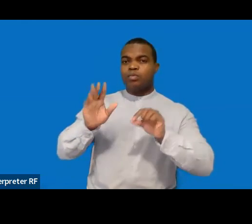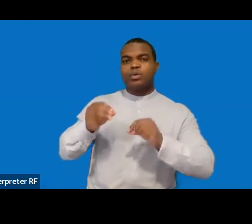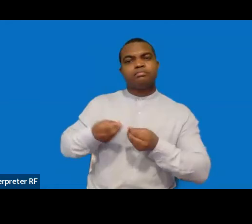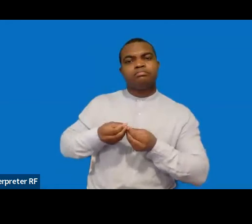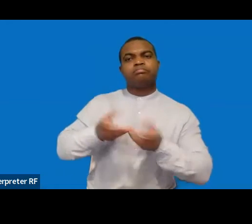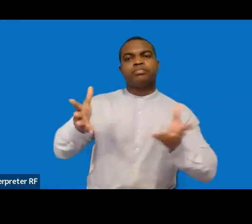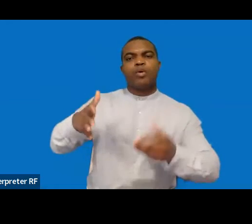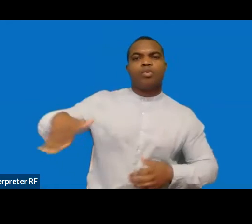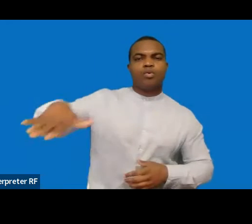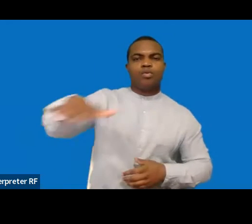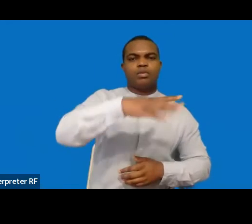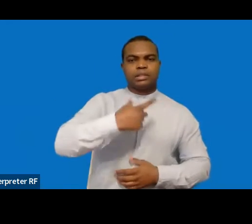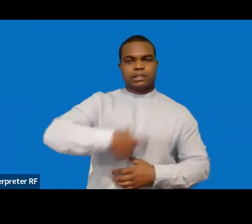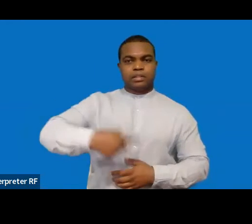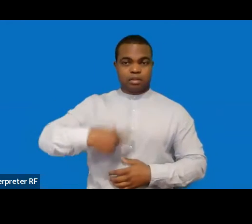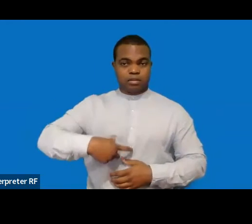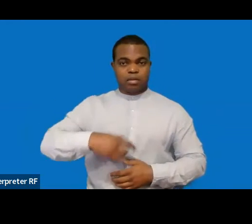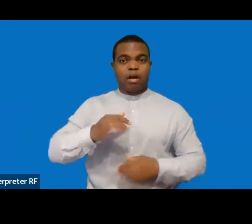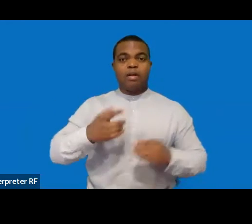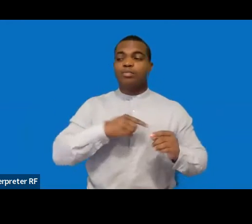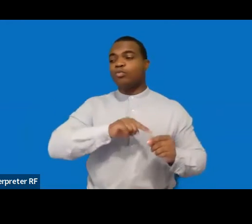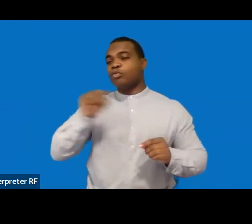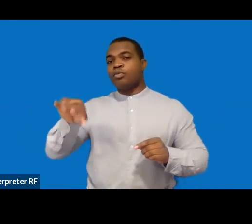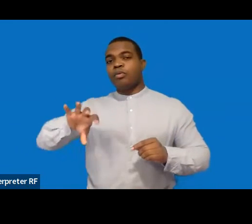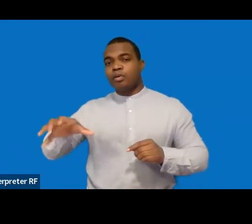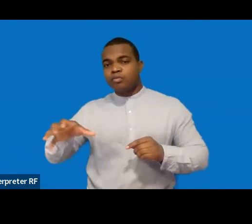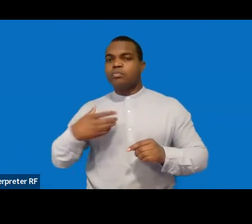There is the additional legislation that my colleague will explain